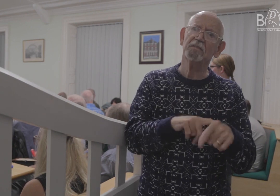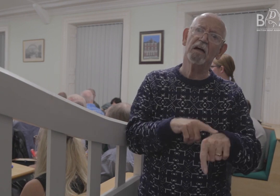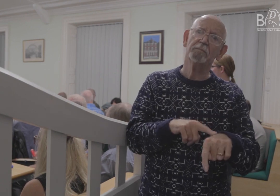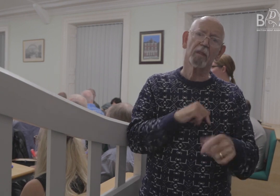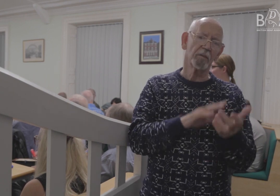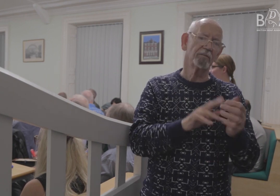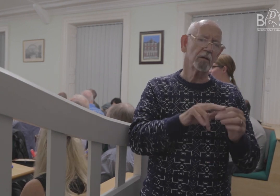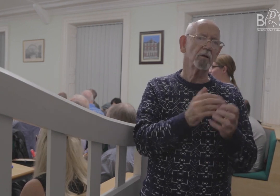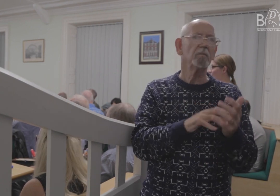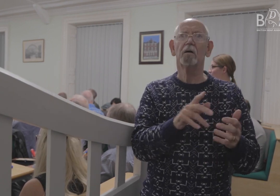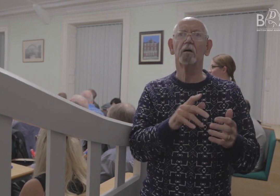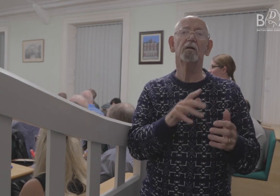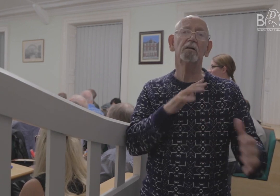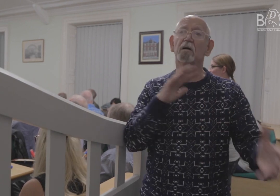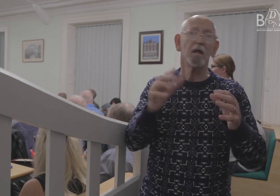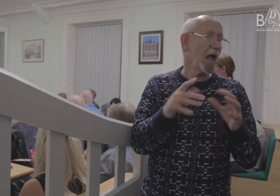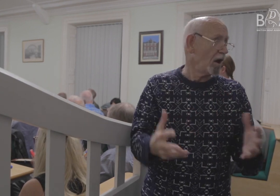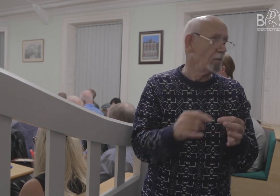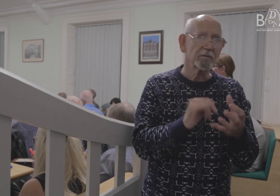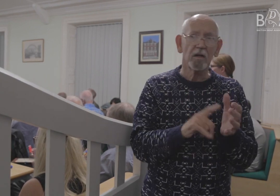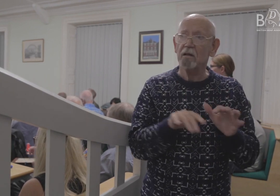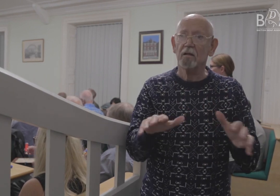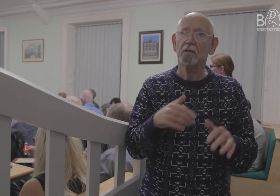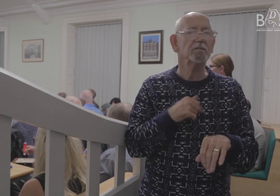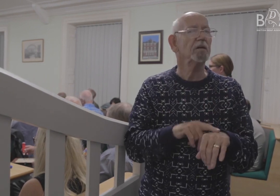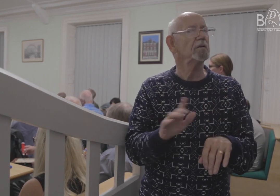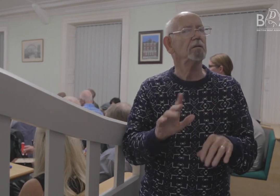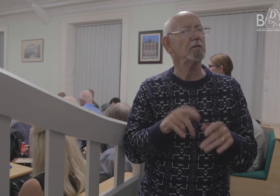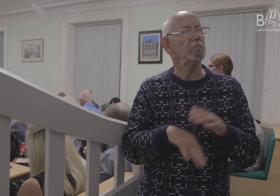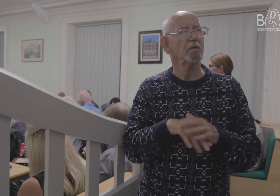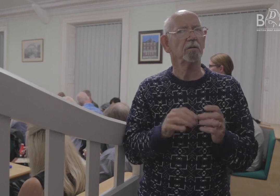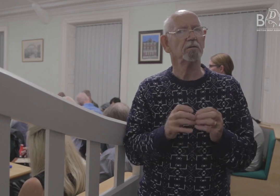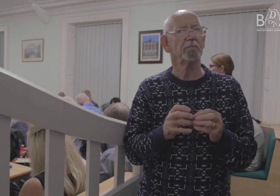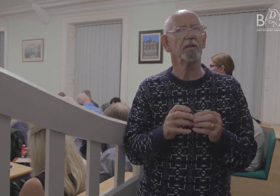more on fingerspelling and there wouldn’t have been as many ‘signs’ like there are now.